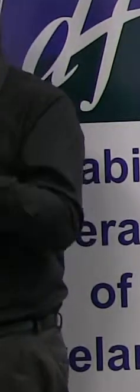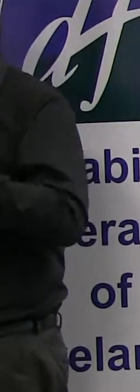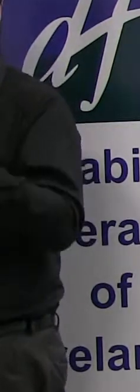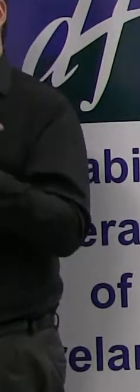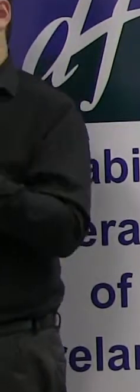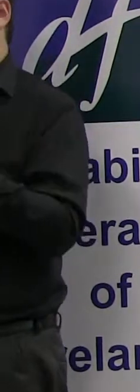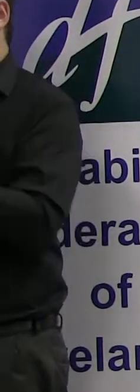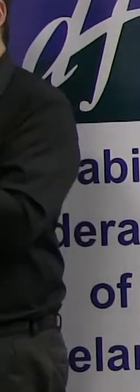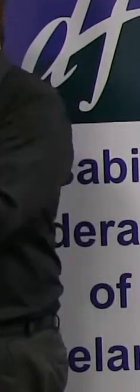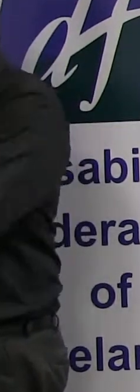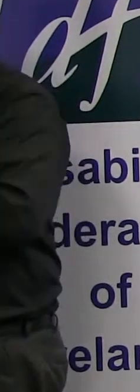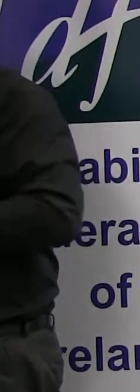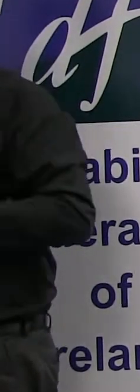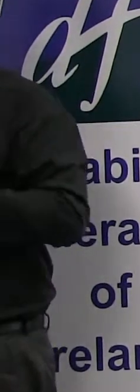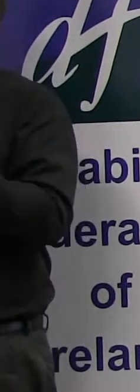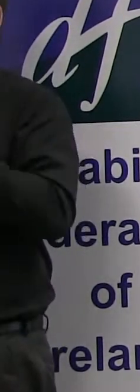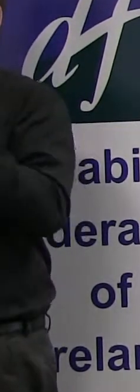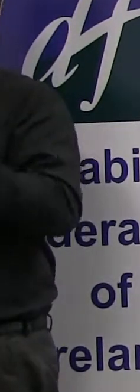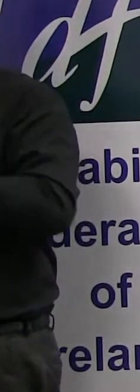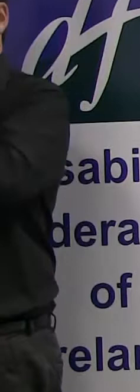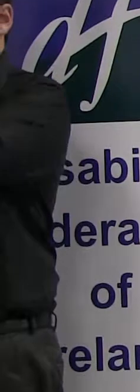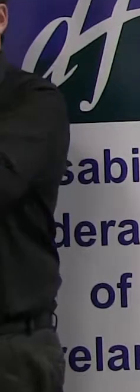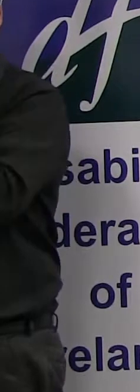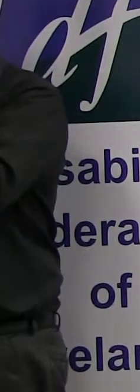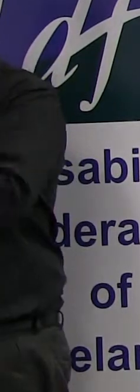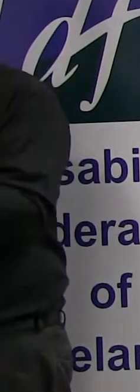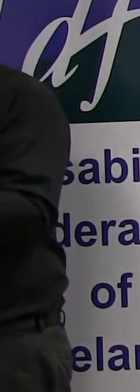possible we will put on the web and we will let the public see what we're doing